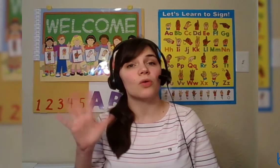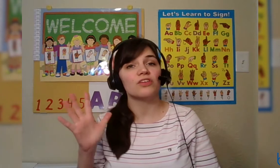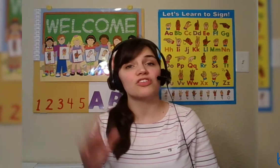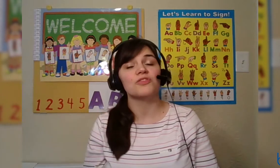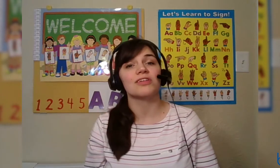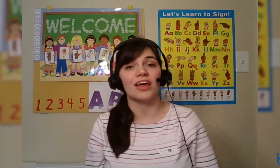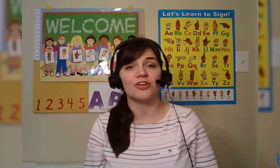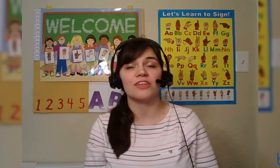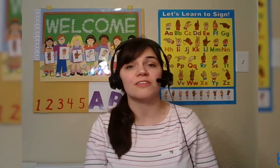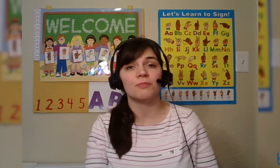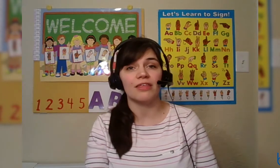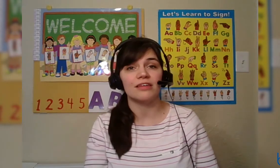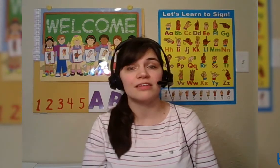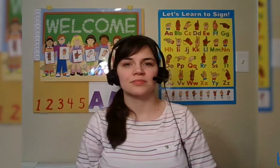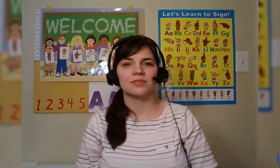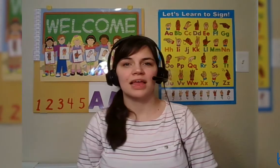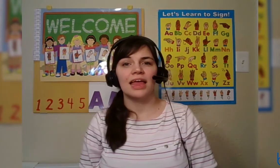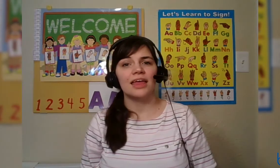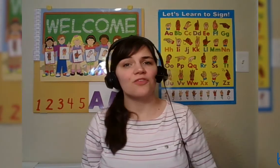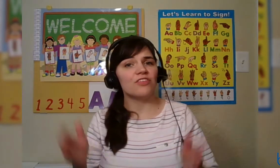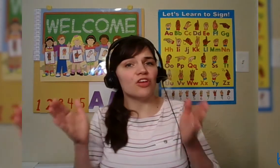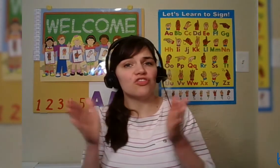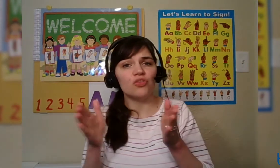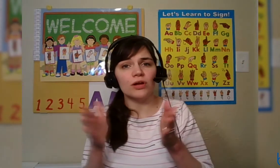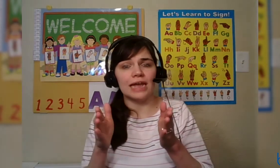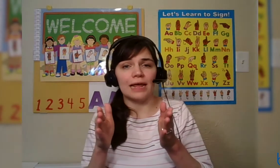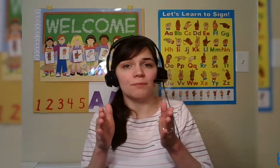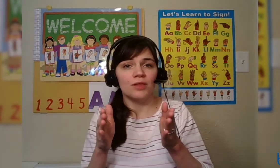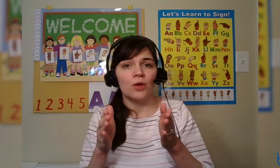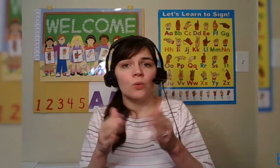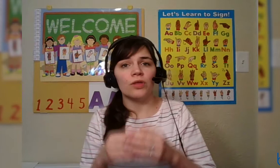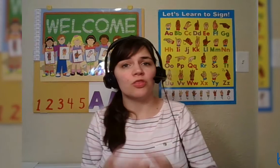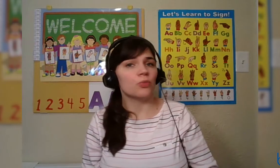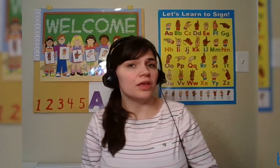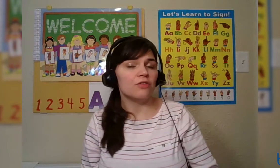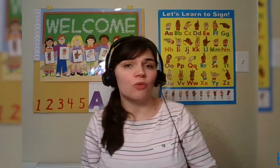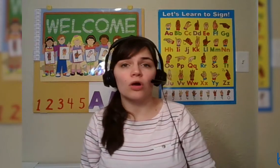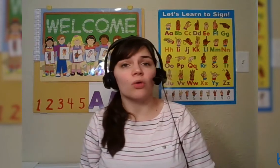going to use our letters and spell it. If it's a short name with three, four, or